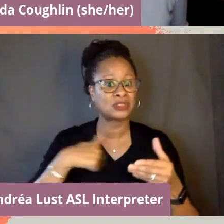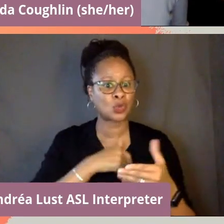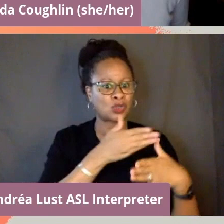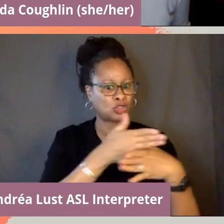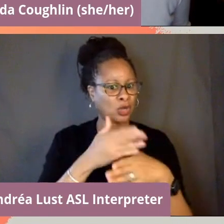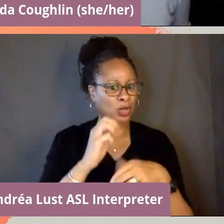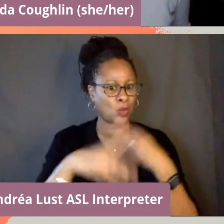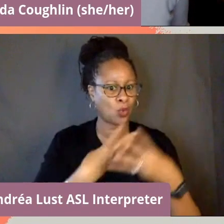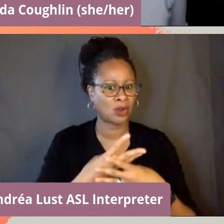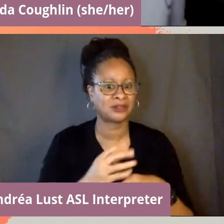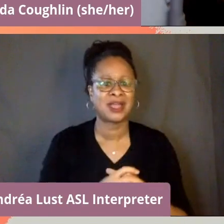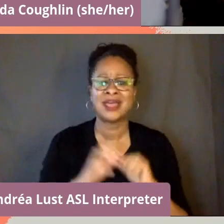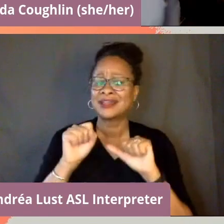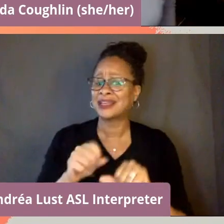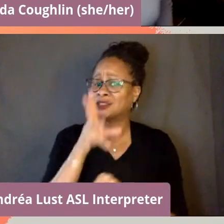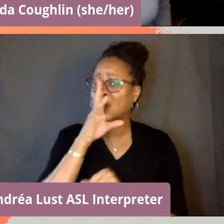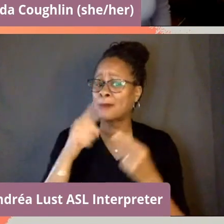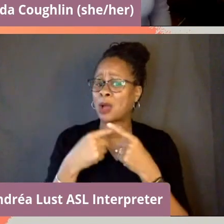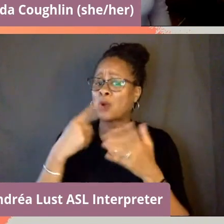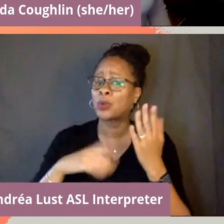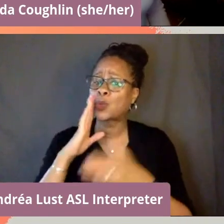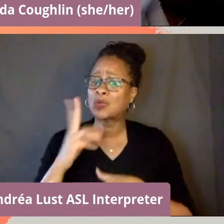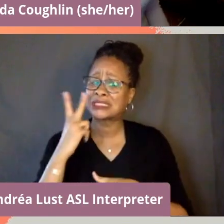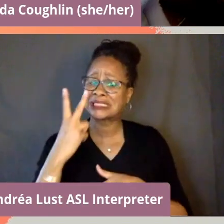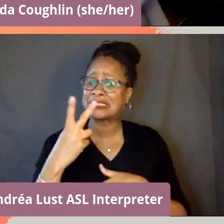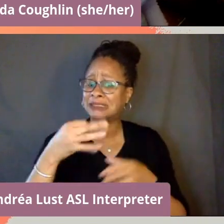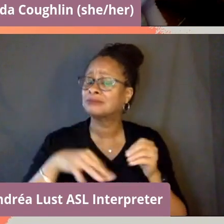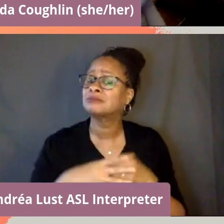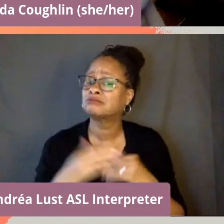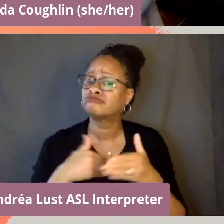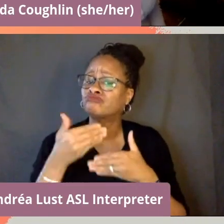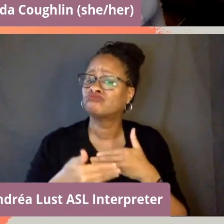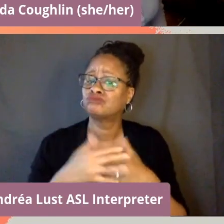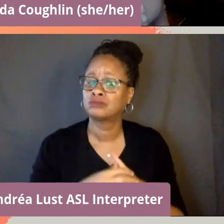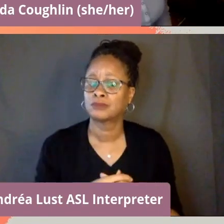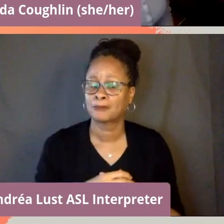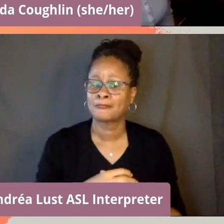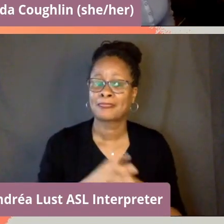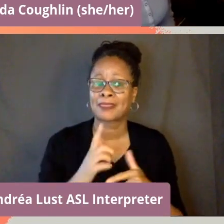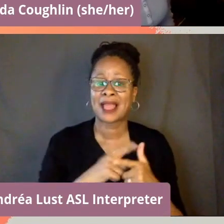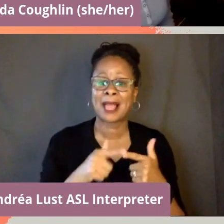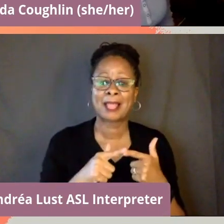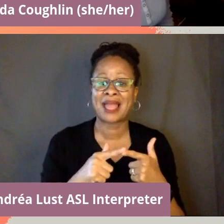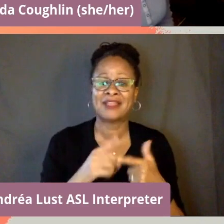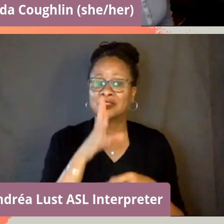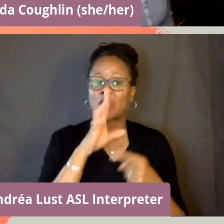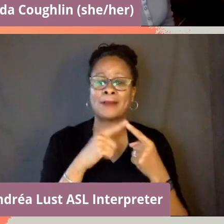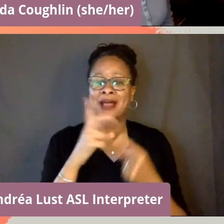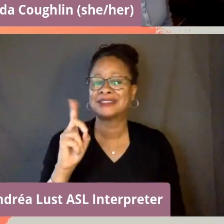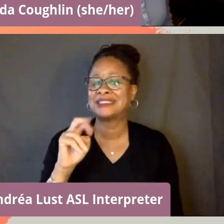So can you talk about what we're about to see? And then we'll talk about Denise after. So what are we going to watch?